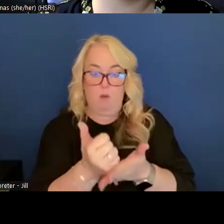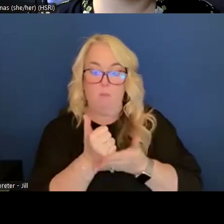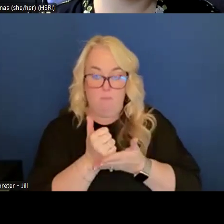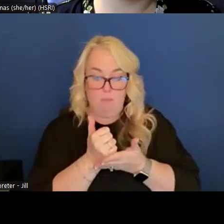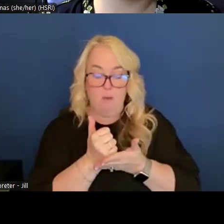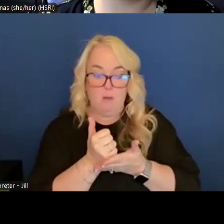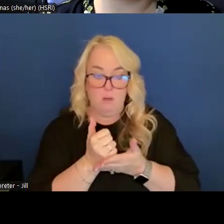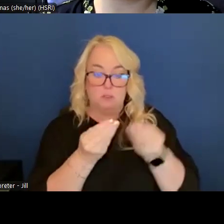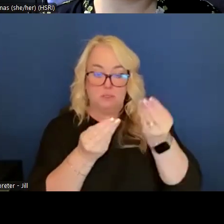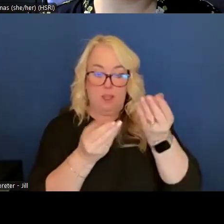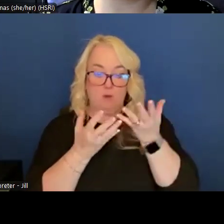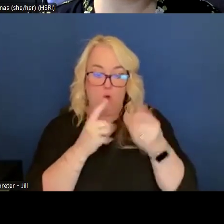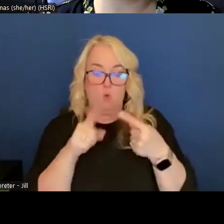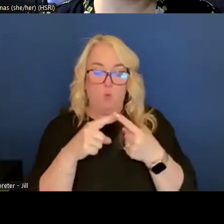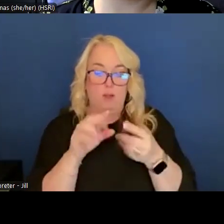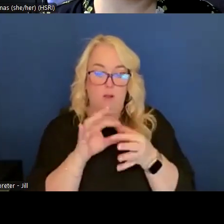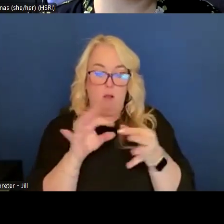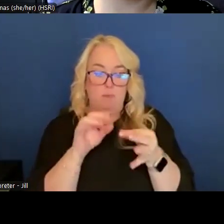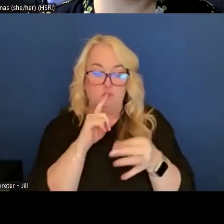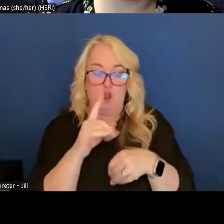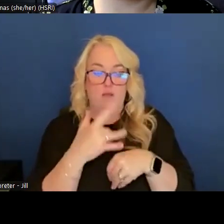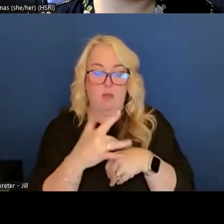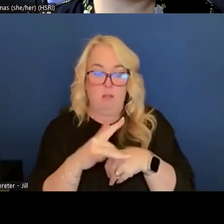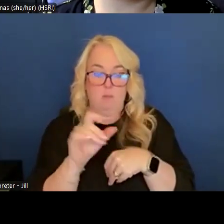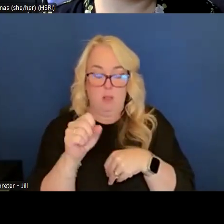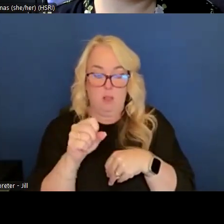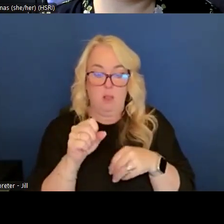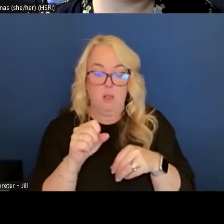know when comments are available. But, I mentioned the